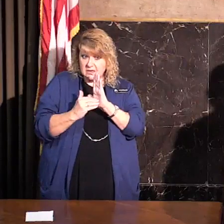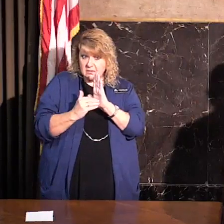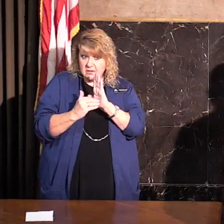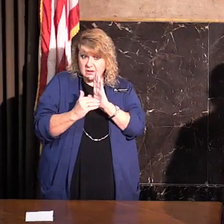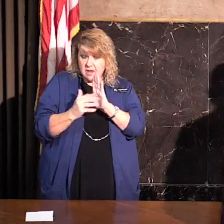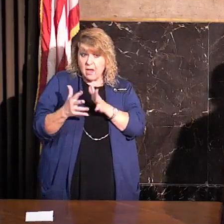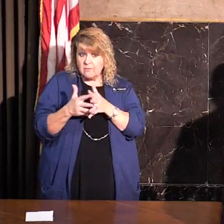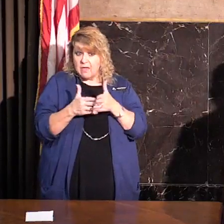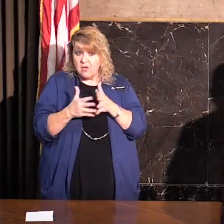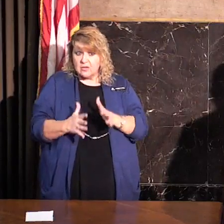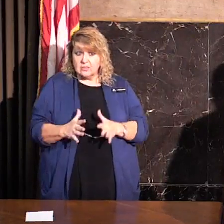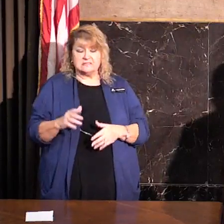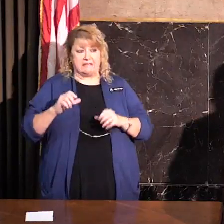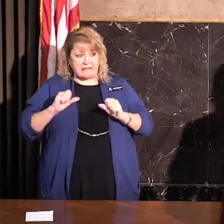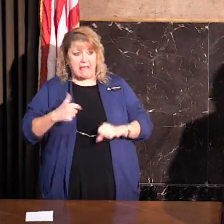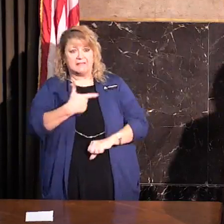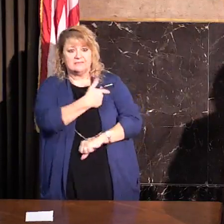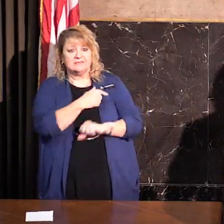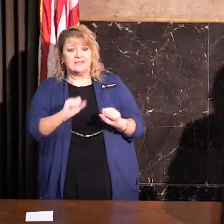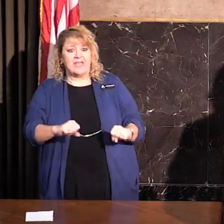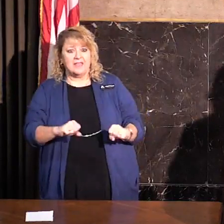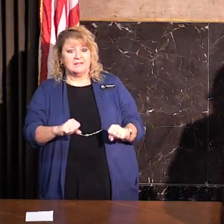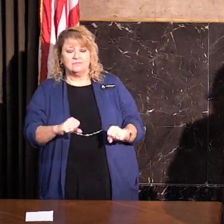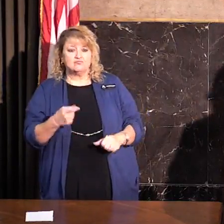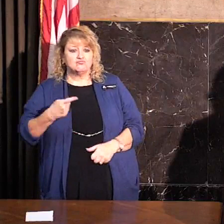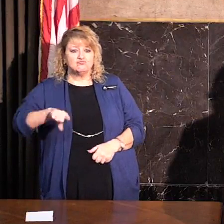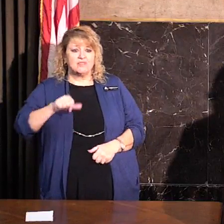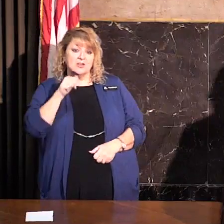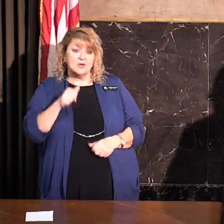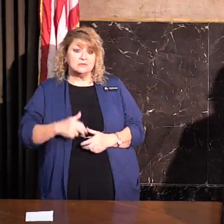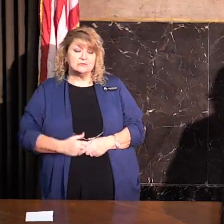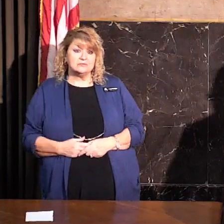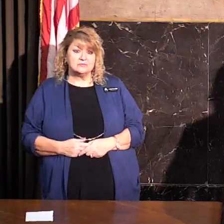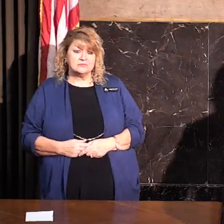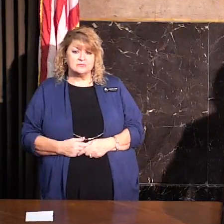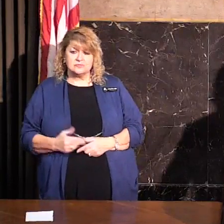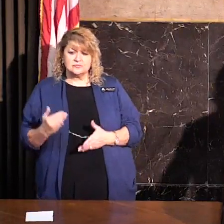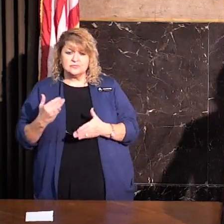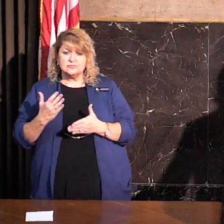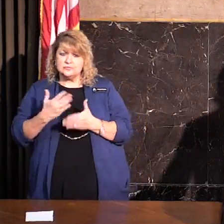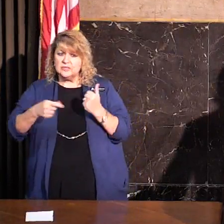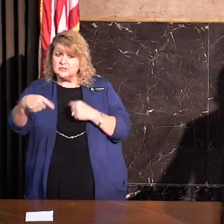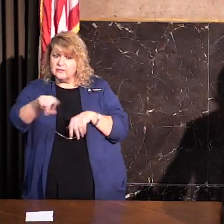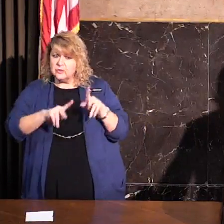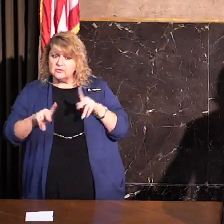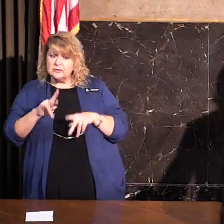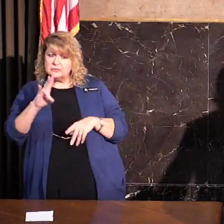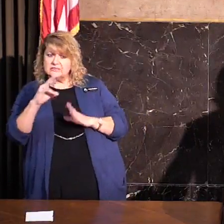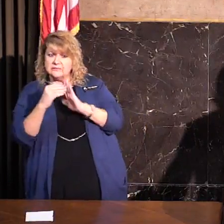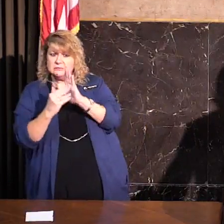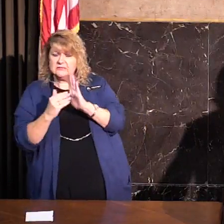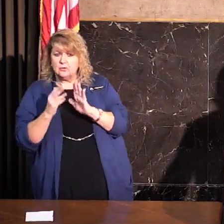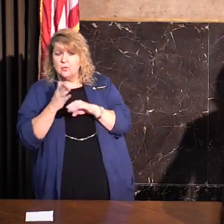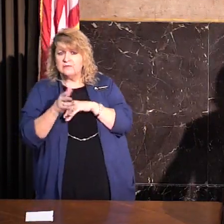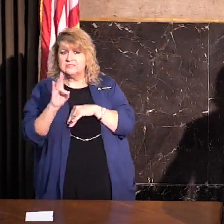vaccination who've not yet taken it Uh obviously, some of those individuals live here here in Louisiana and we're